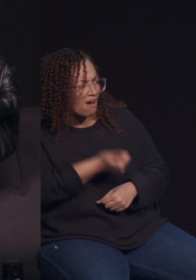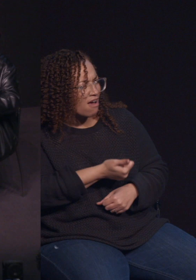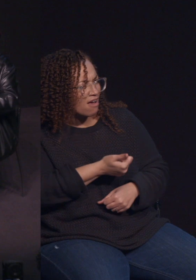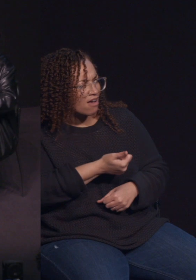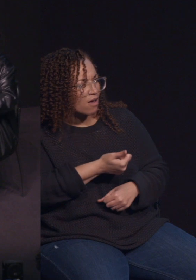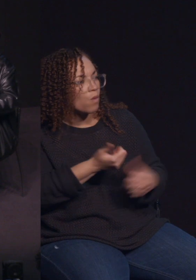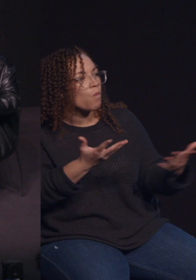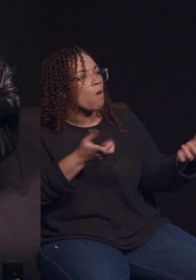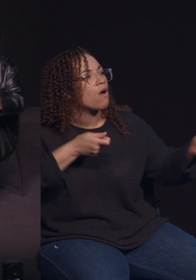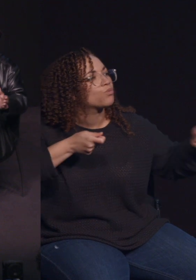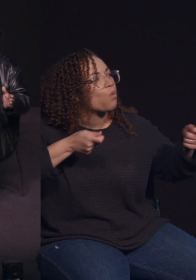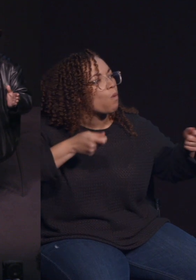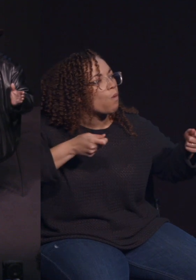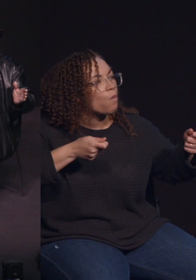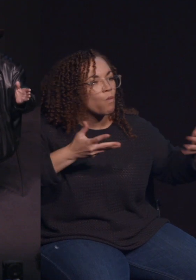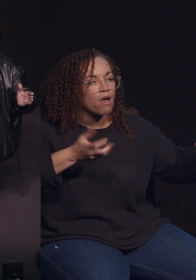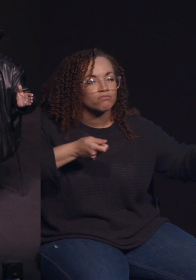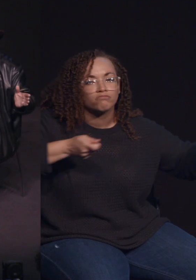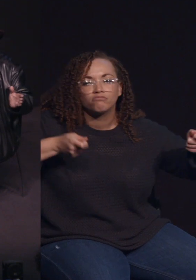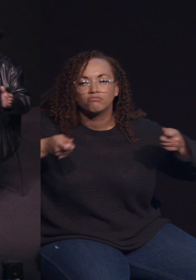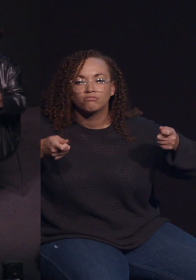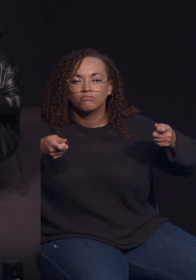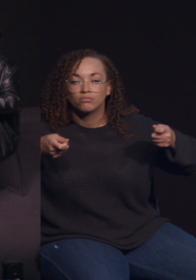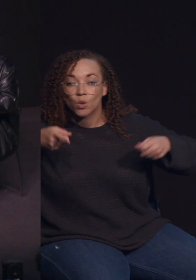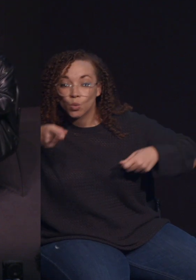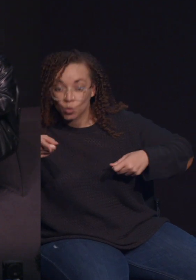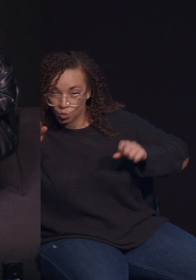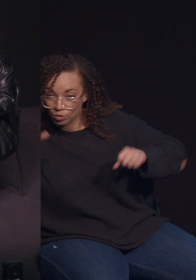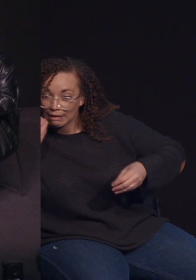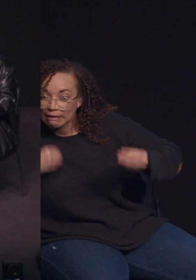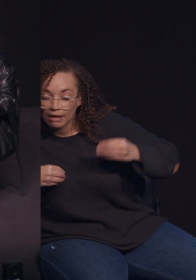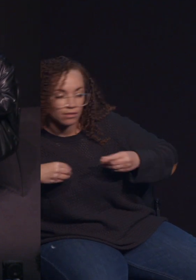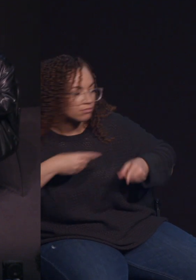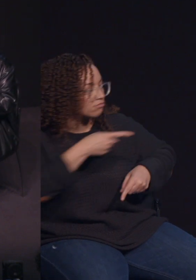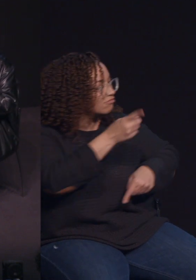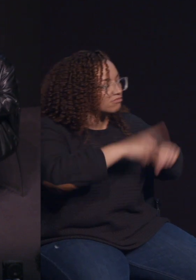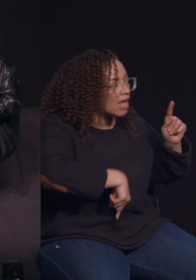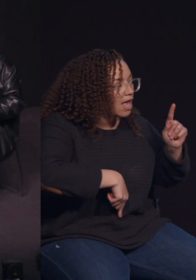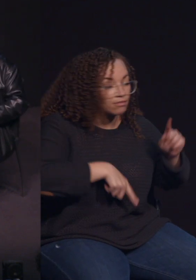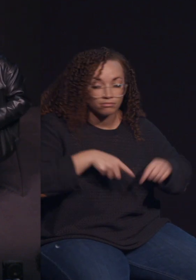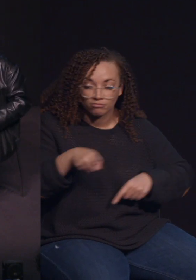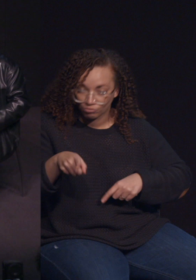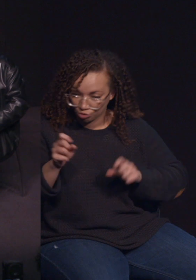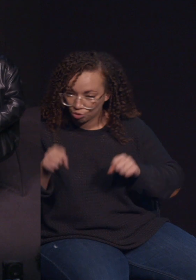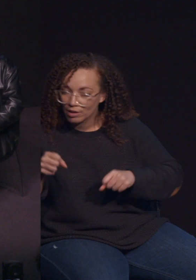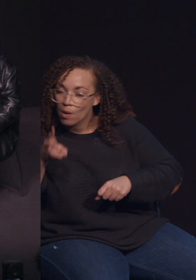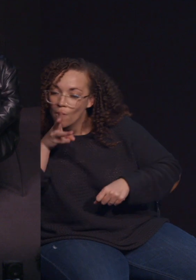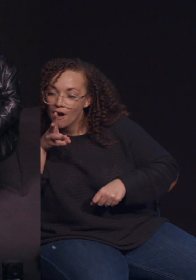He wanna dictate who gets to eat and who gets to drink water. And I think that we should-- we need to be speaking up.